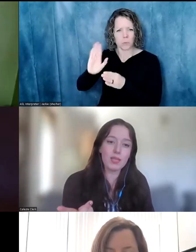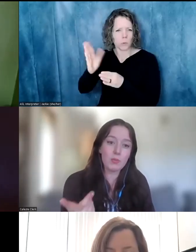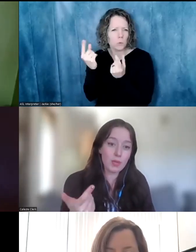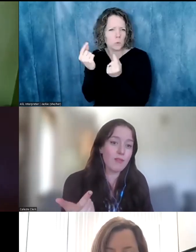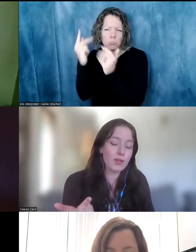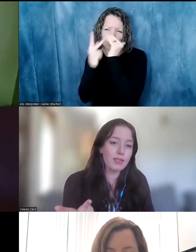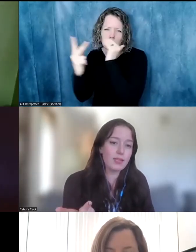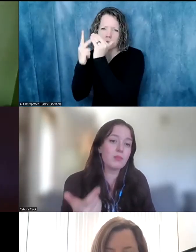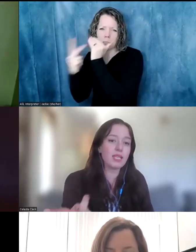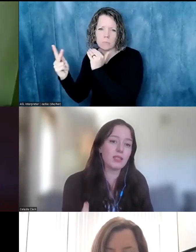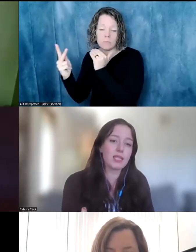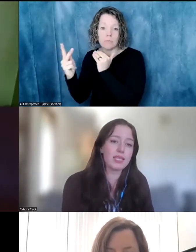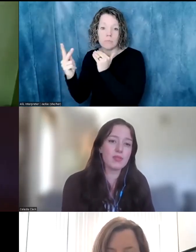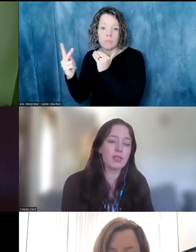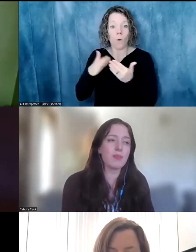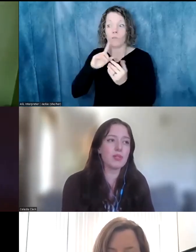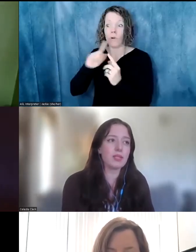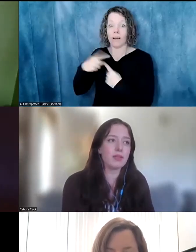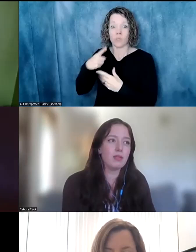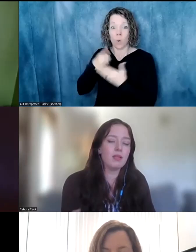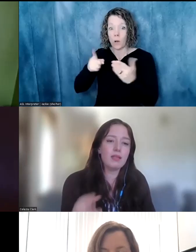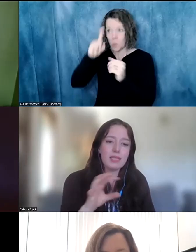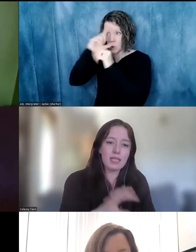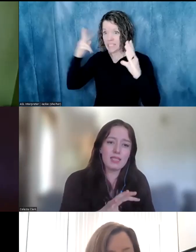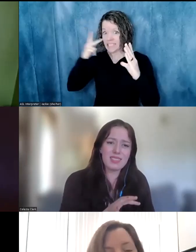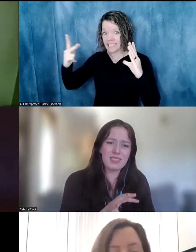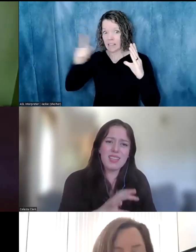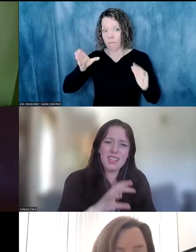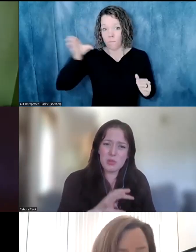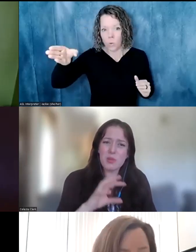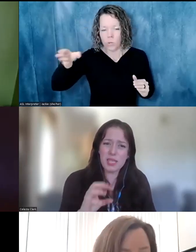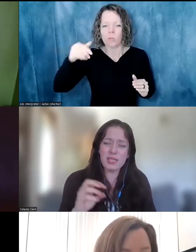think recovery and what that looks like this for that person? I think that's actually my